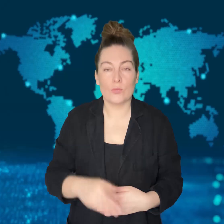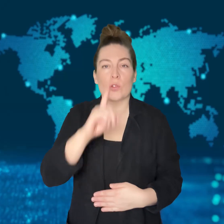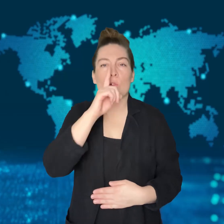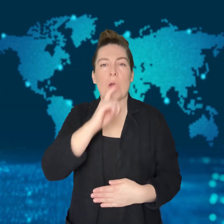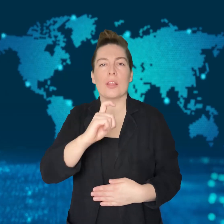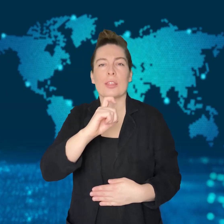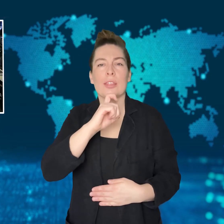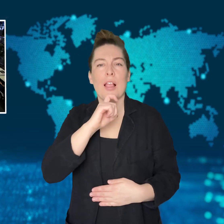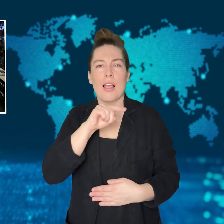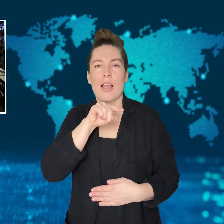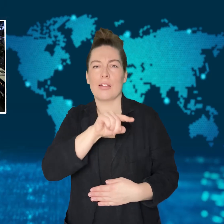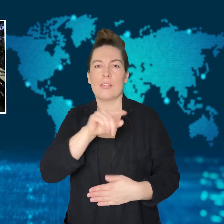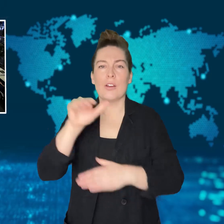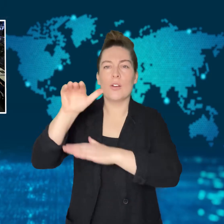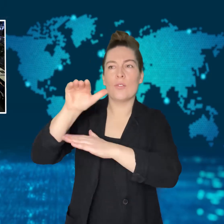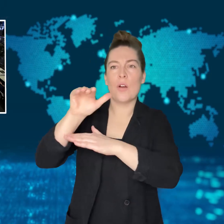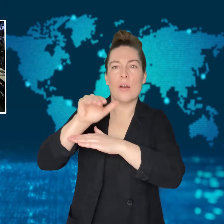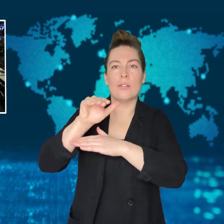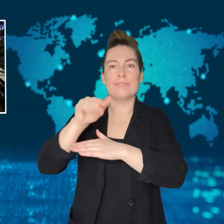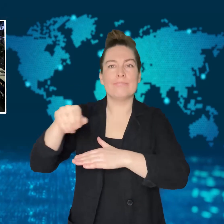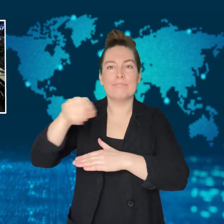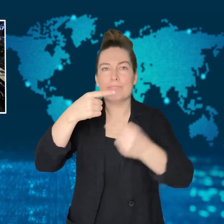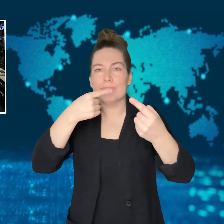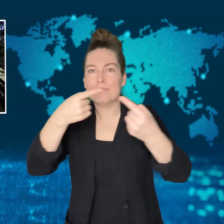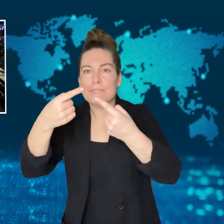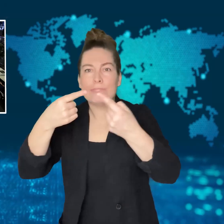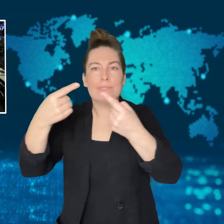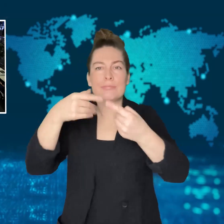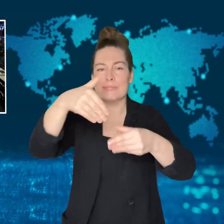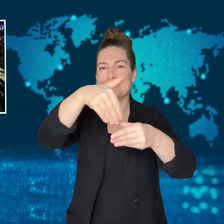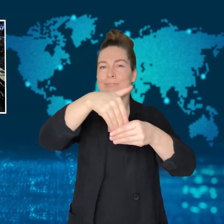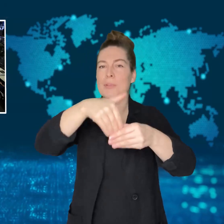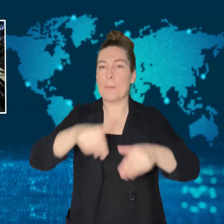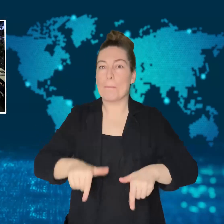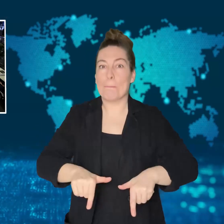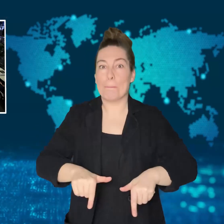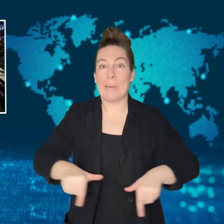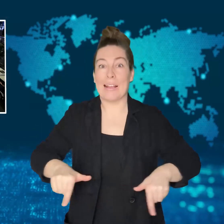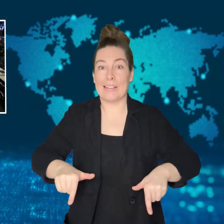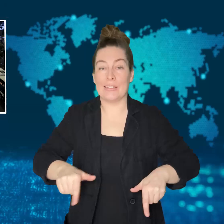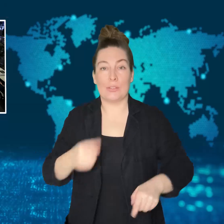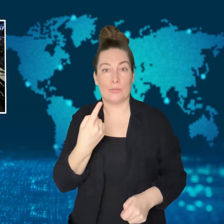[MONIKA]: A Qatari Foreign Ministry spokesman has announced